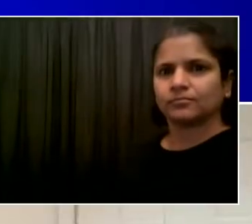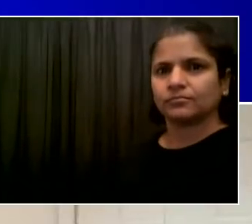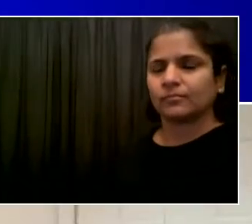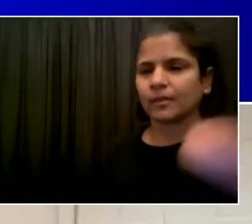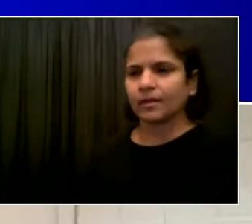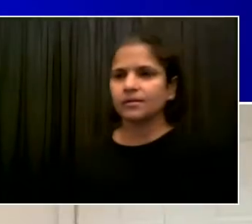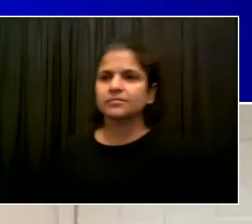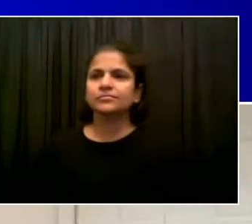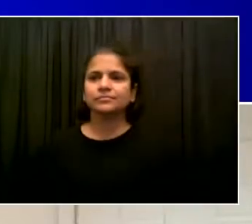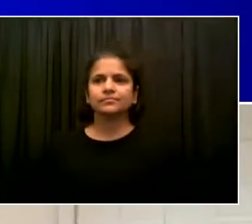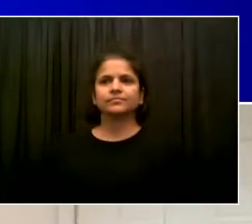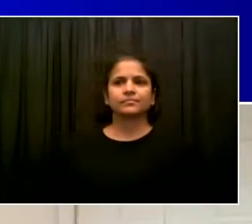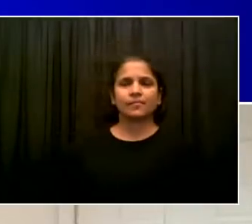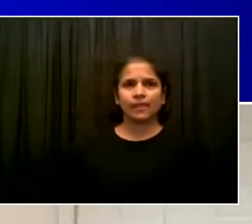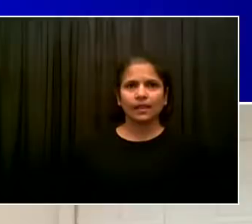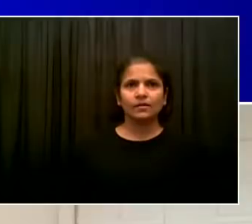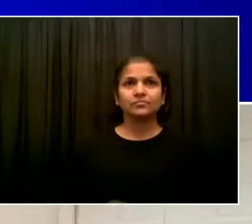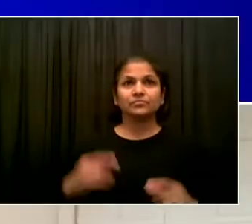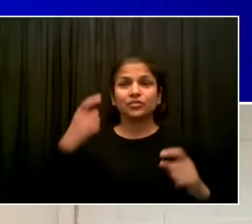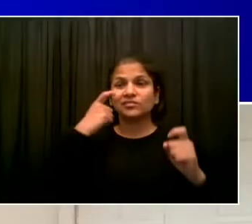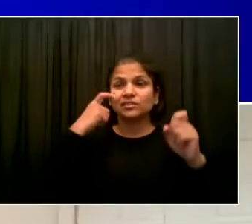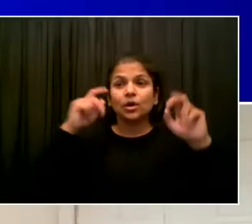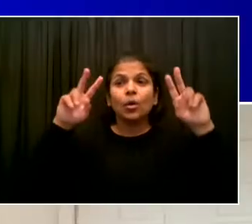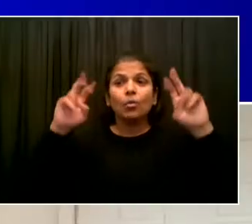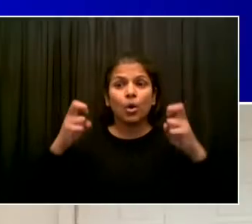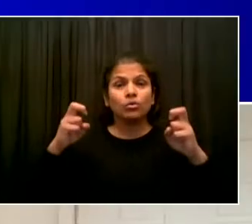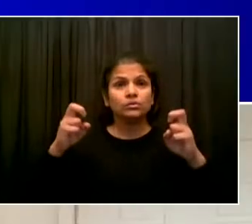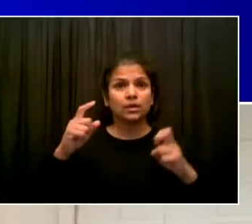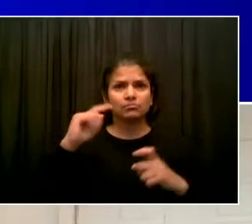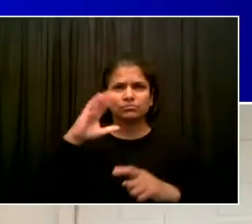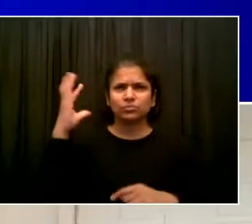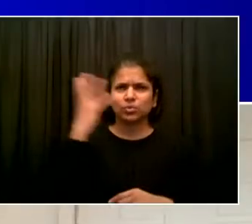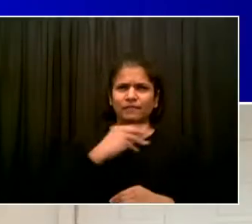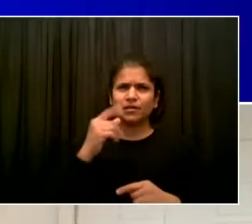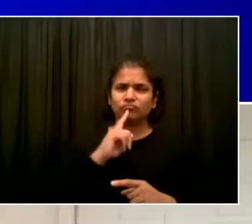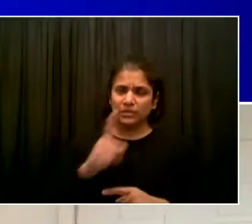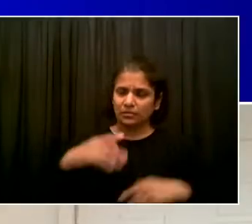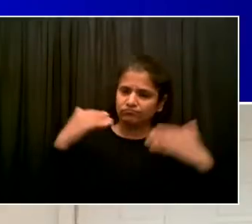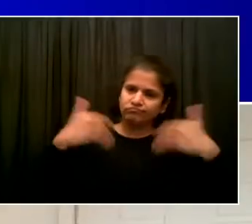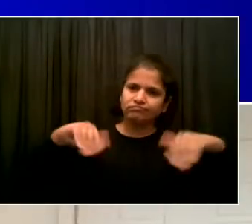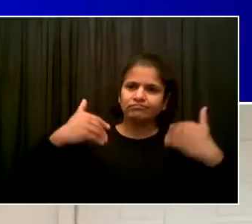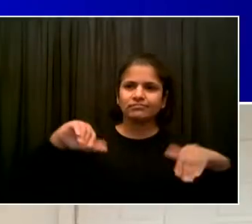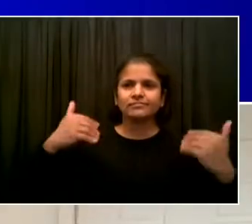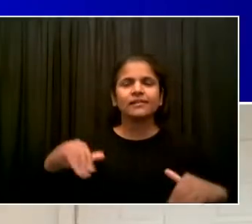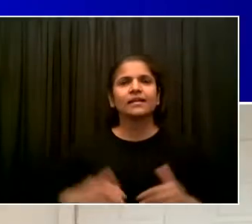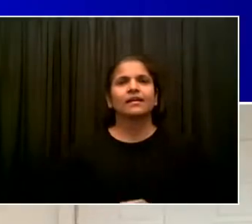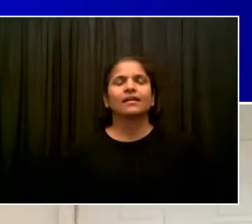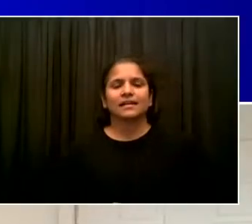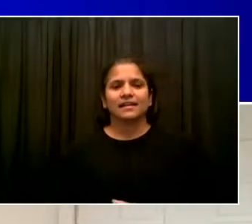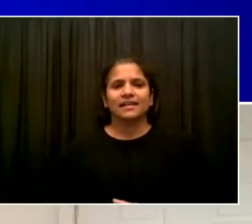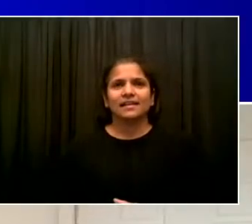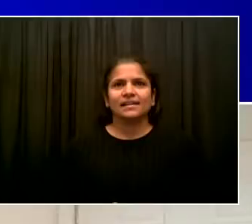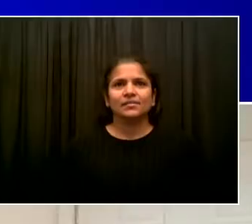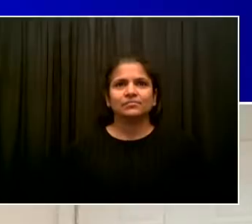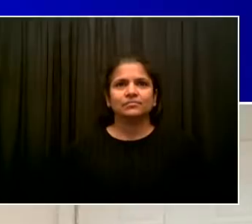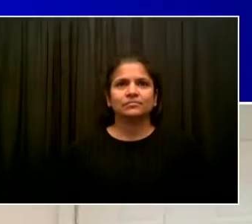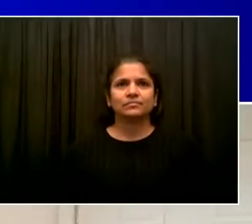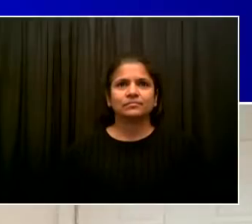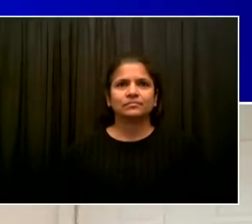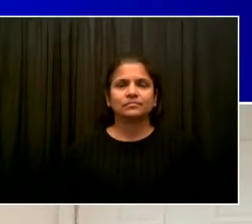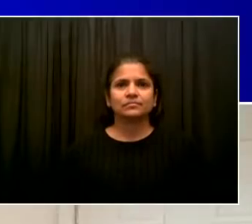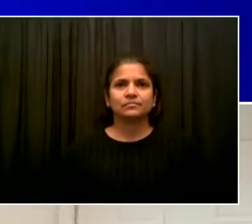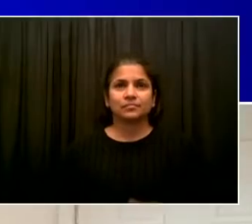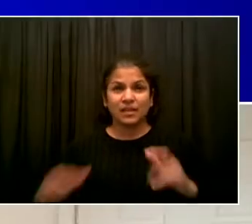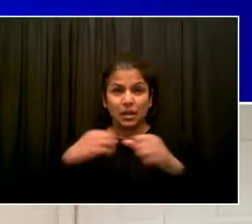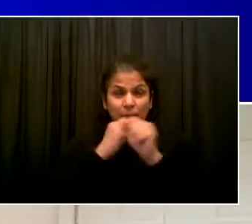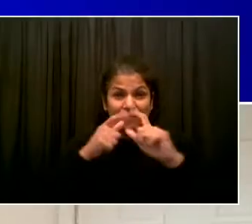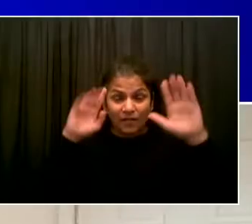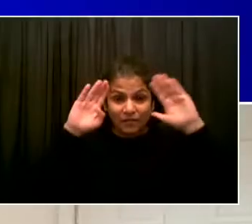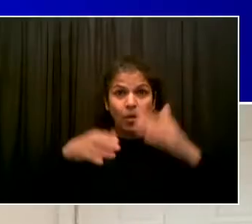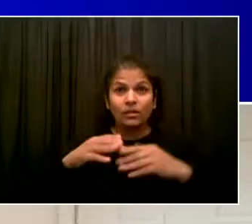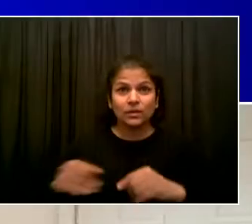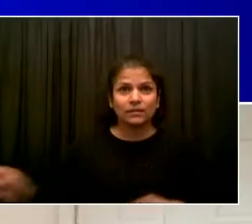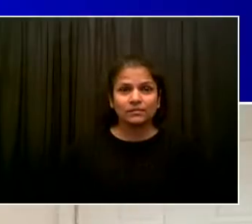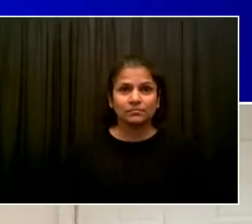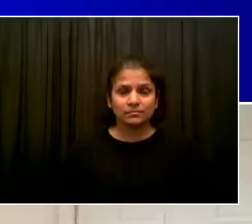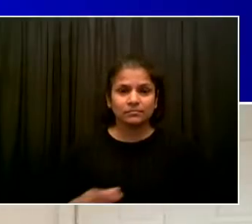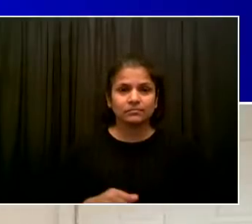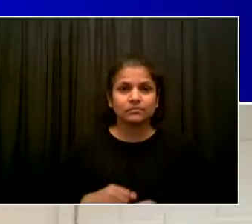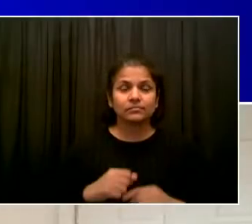WELL SAID.